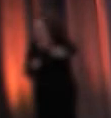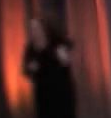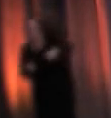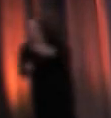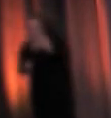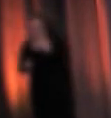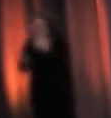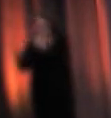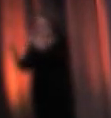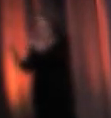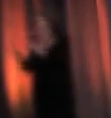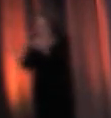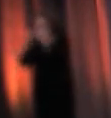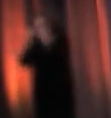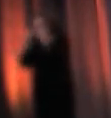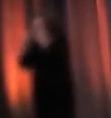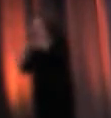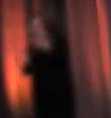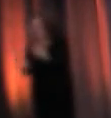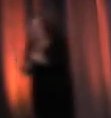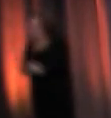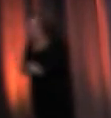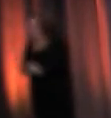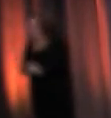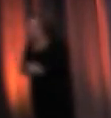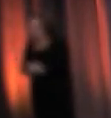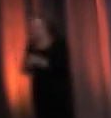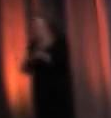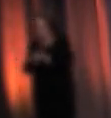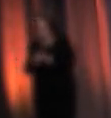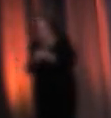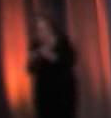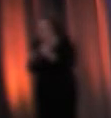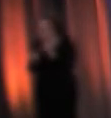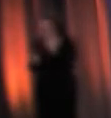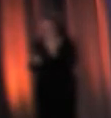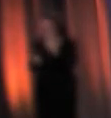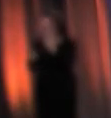an increased confidence about the diversity and differences within disability.